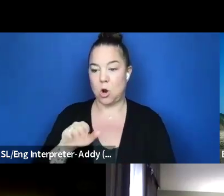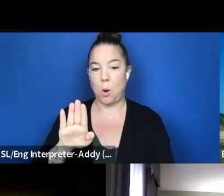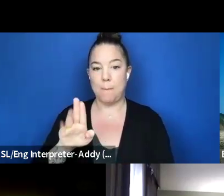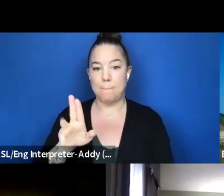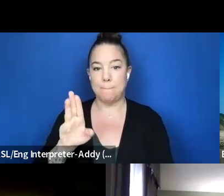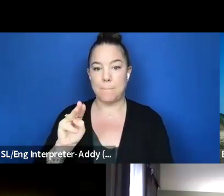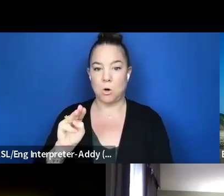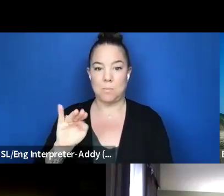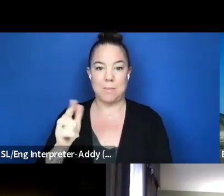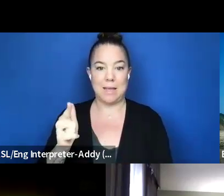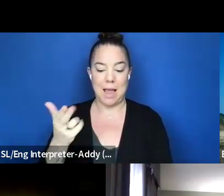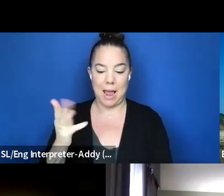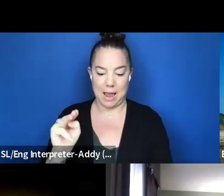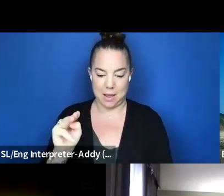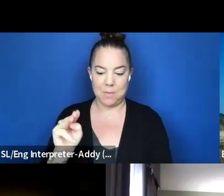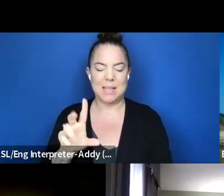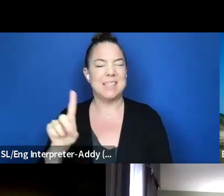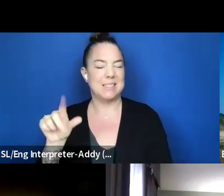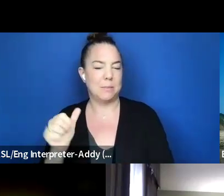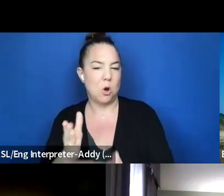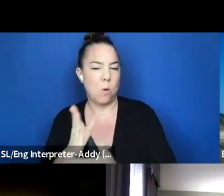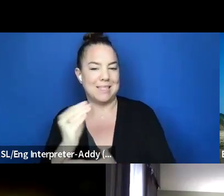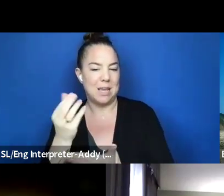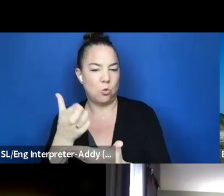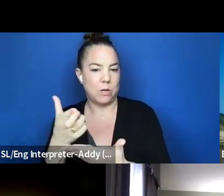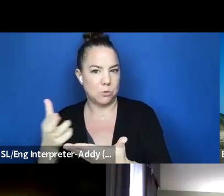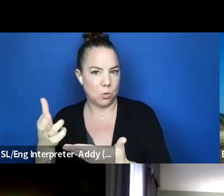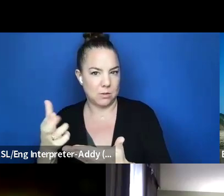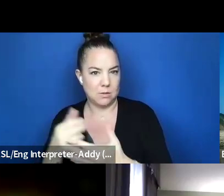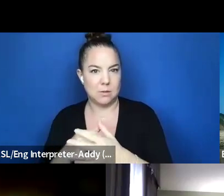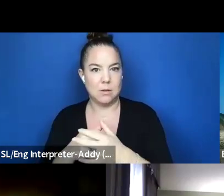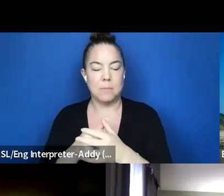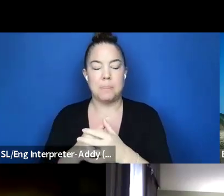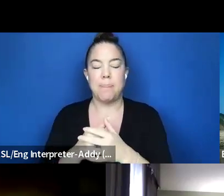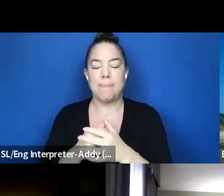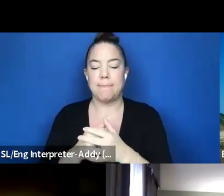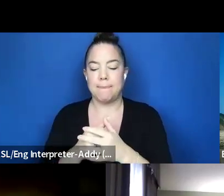Adeleigh Belyeu: at disability rights and resources Adeleigh Belyeu: is in the pro pro